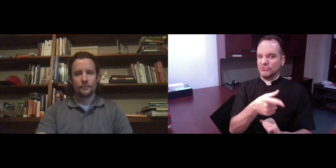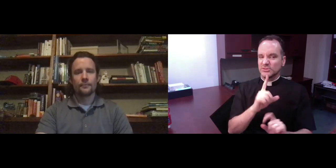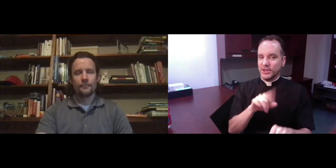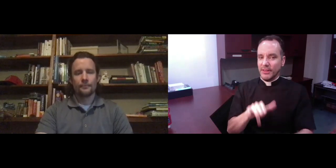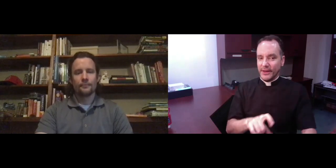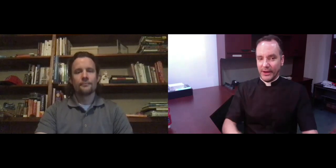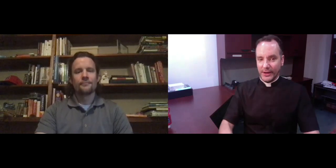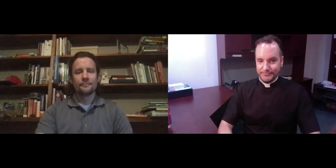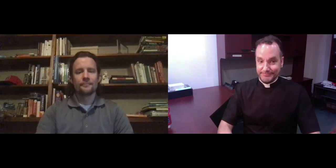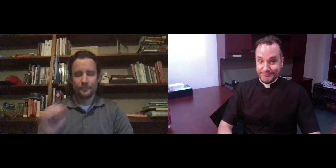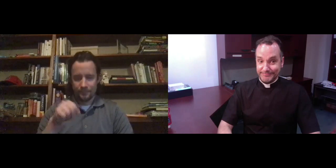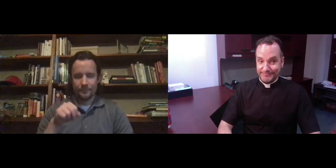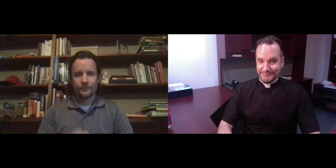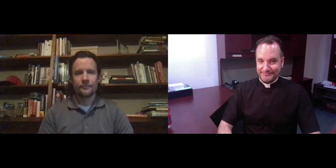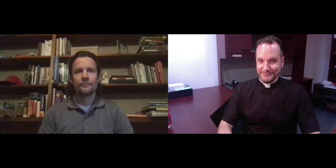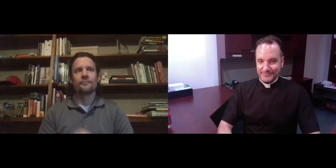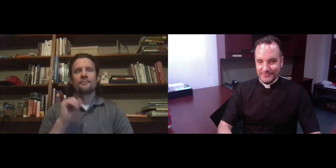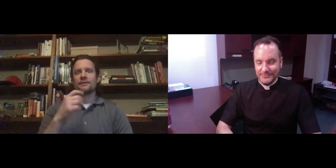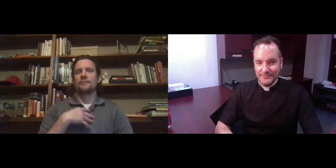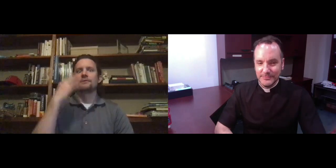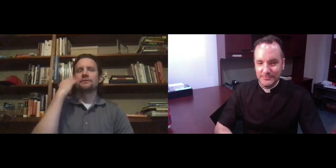or economic uncertainty - how would you respond to that?